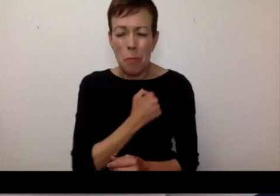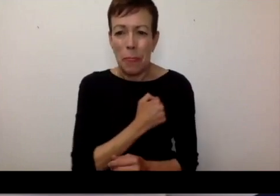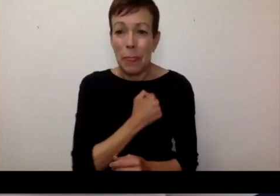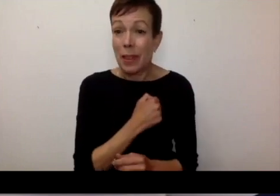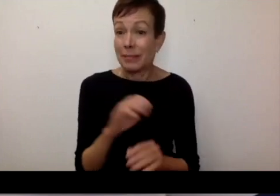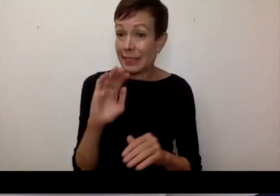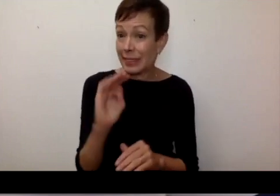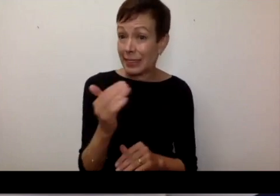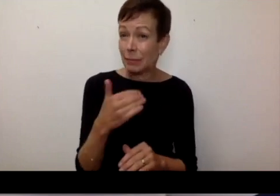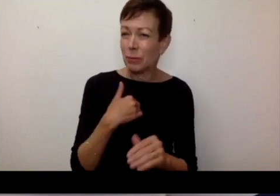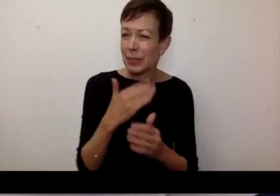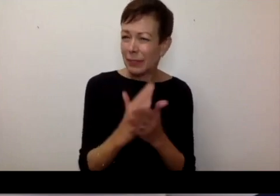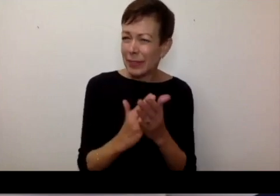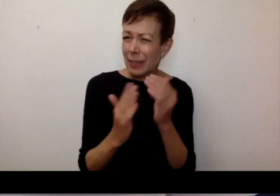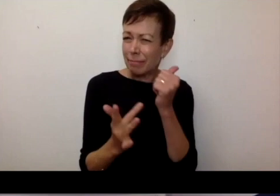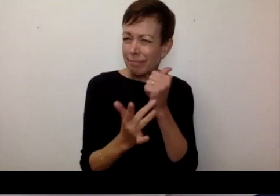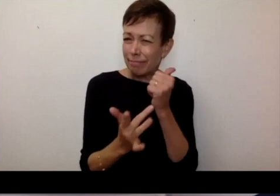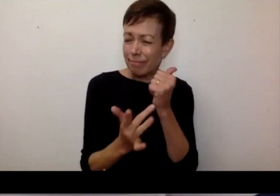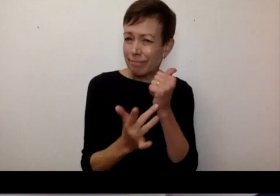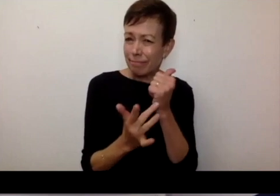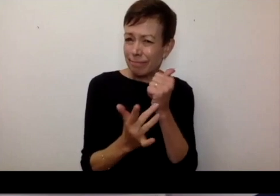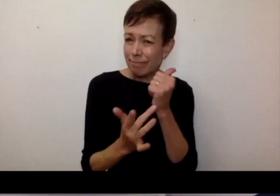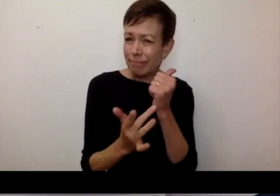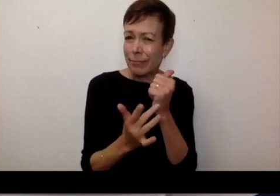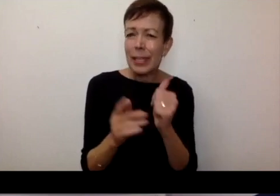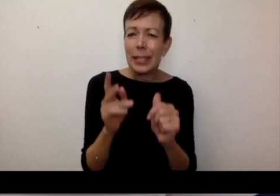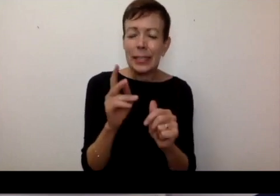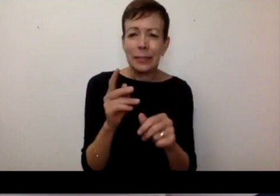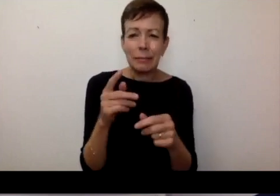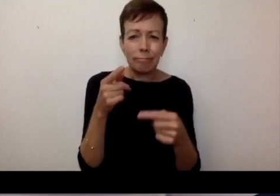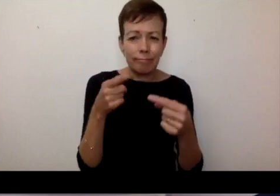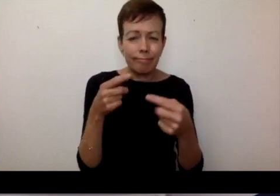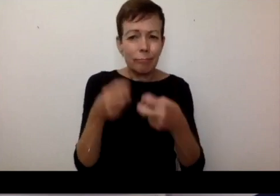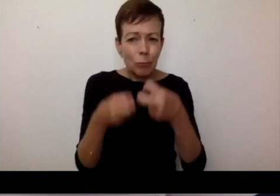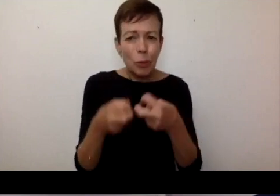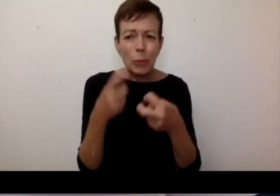with facilitating the ability for individuals to pin our asl interpreters